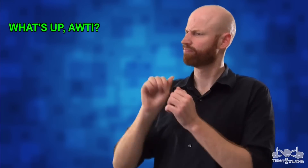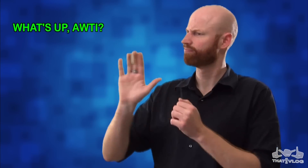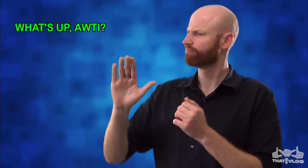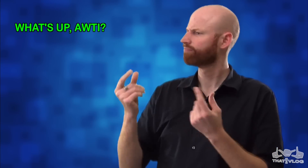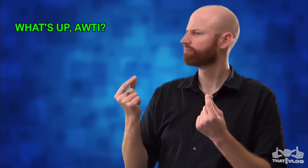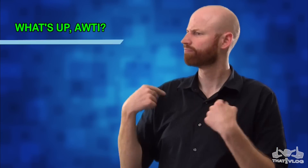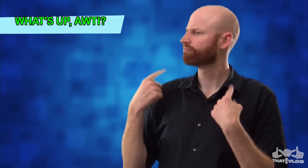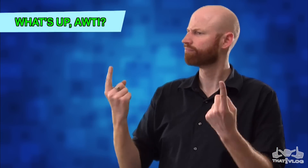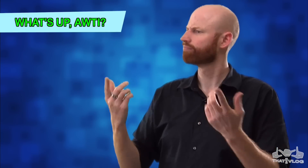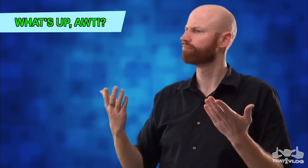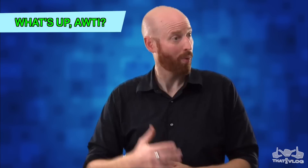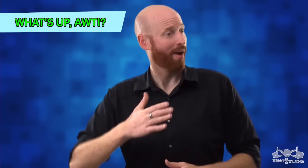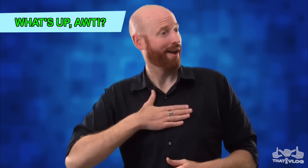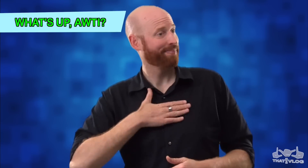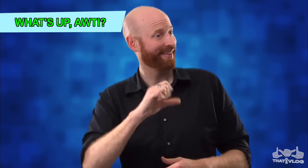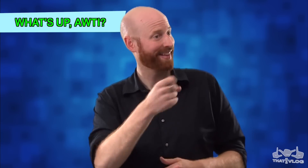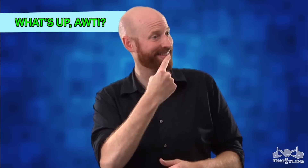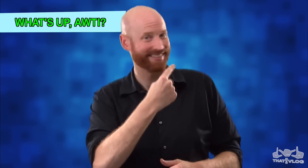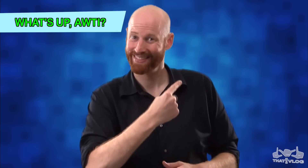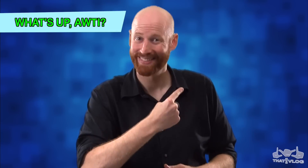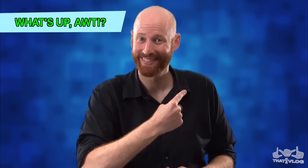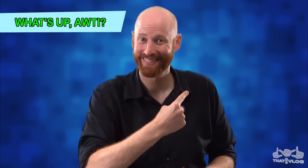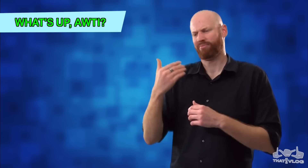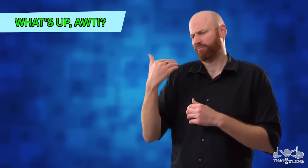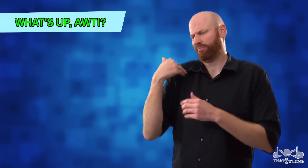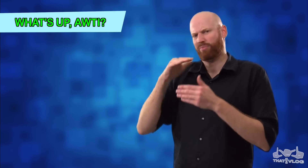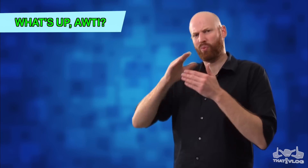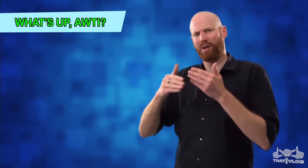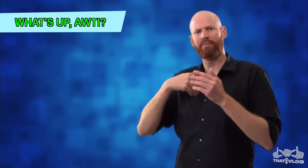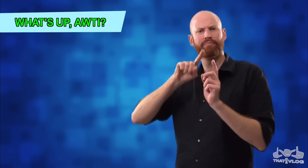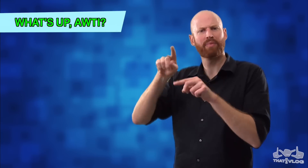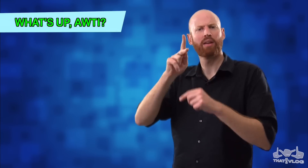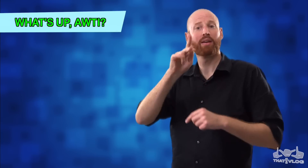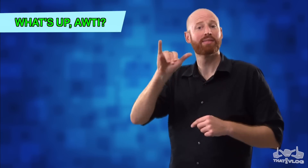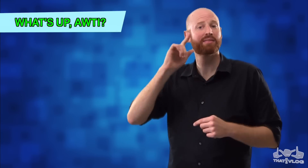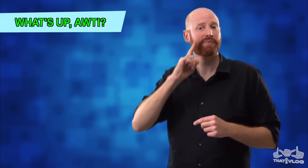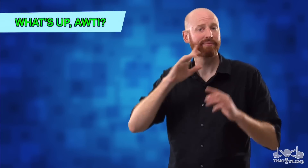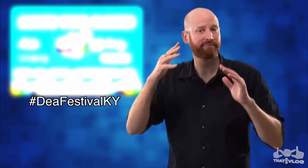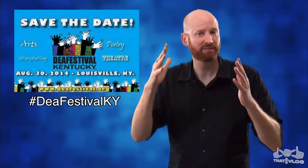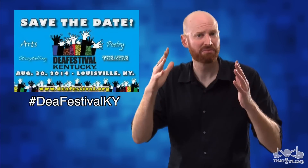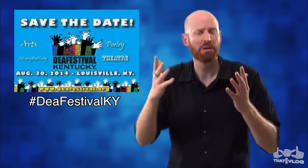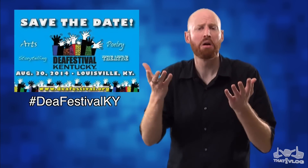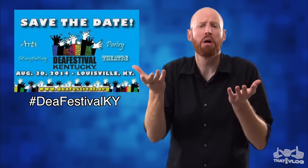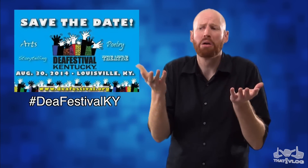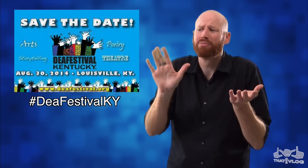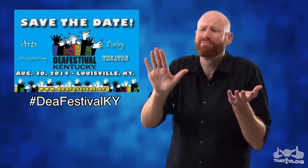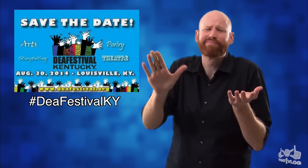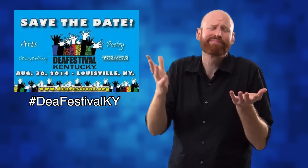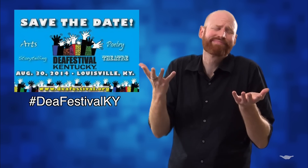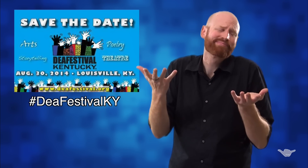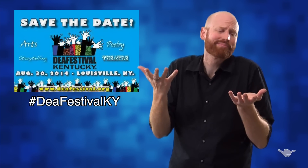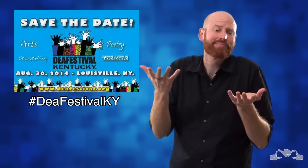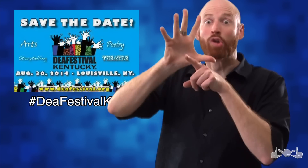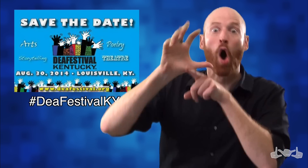So Austin, what have you been up to? Oh, well I'm happy you asked! Last weekend, I went to the Kentucky DeaFest and it was eeeh...